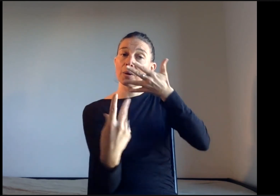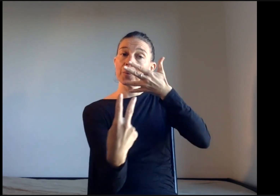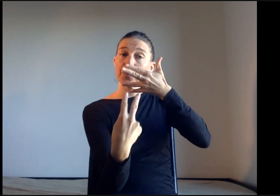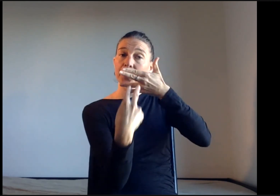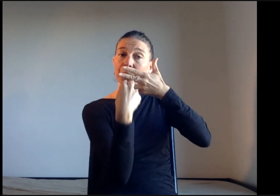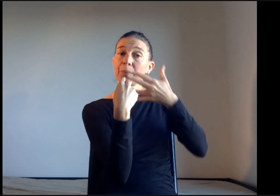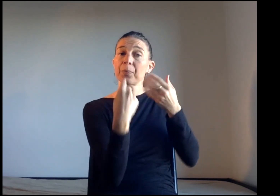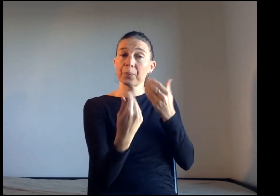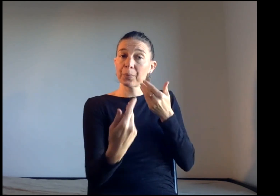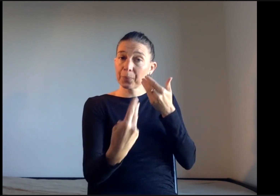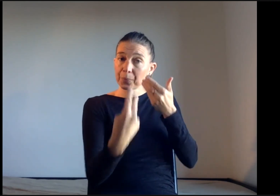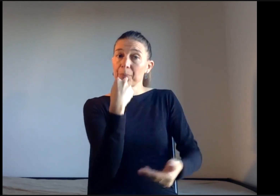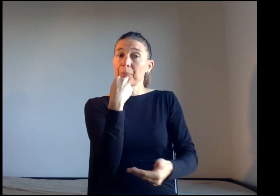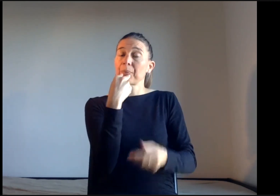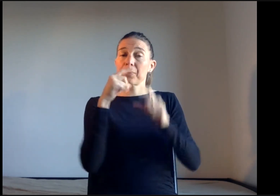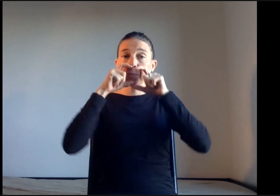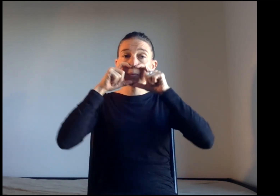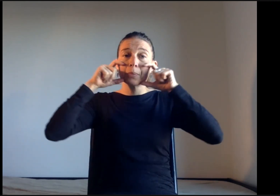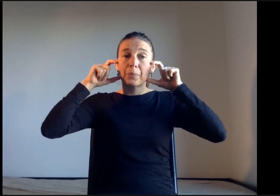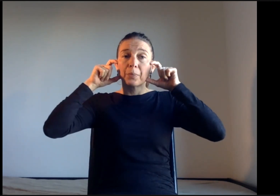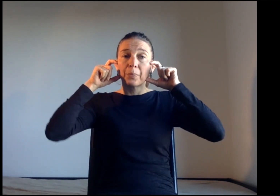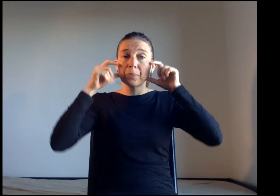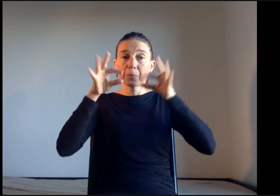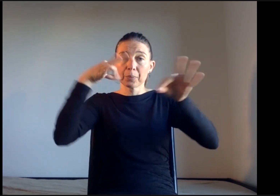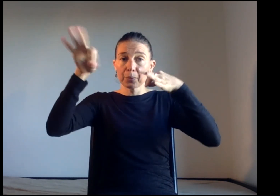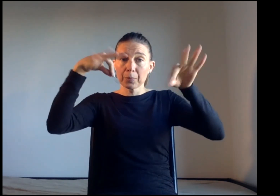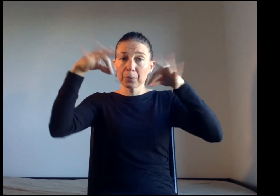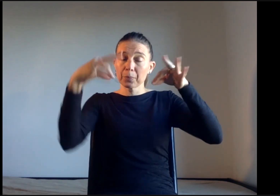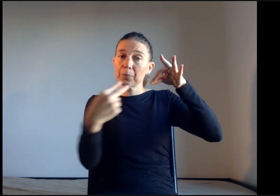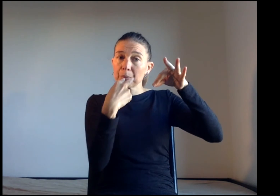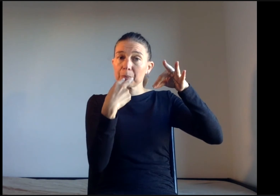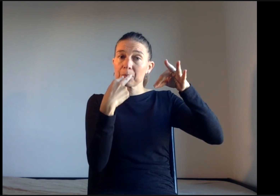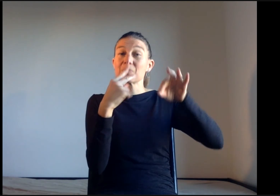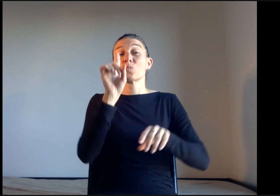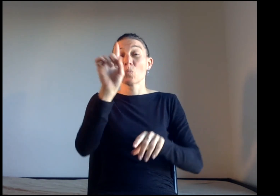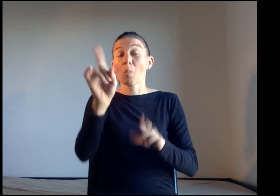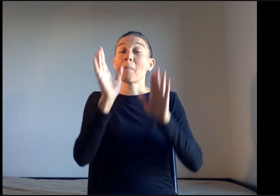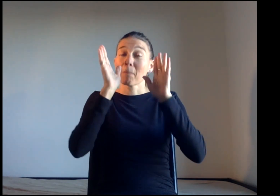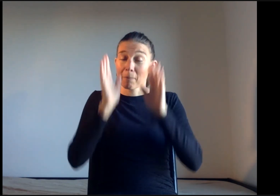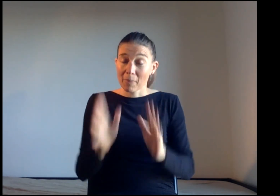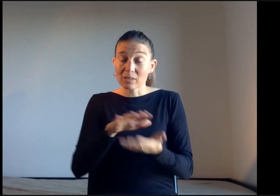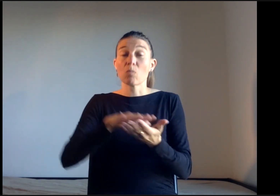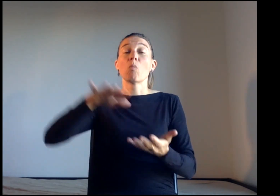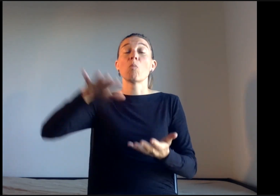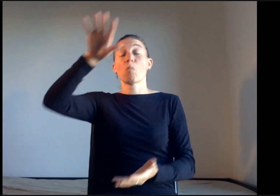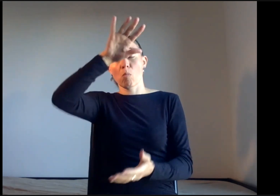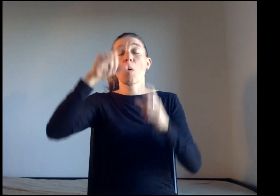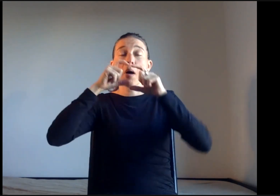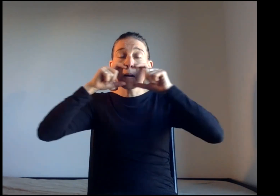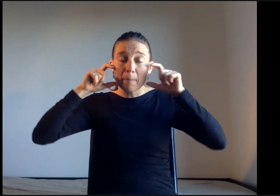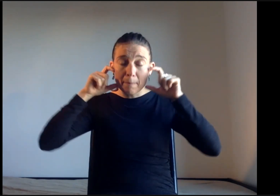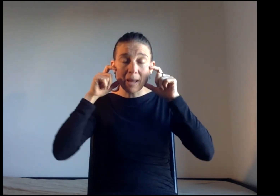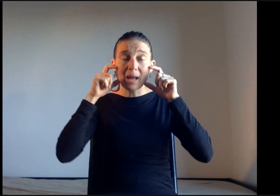That's one problem, we need to get more possibilities for lip-reading.